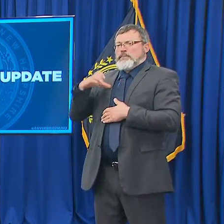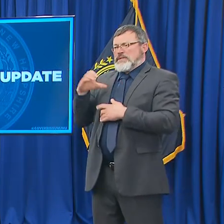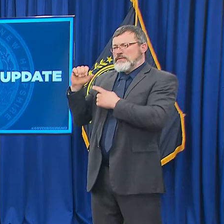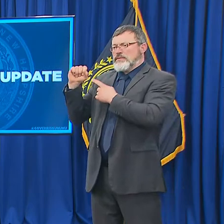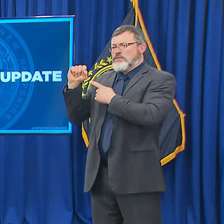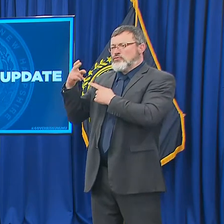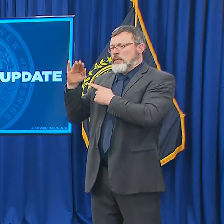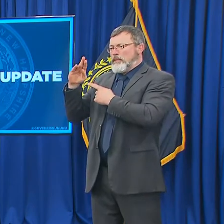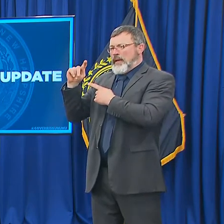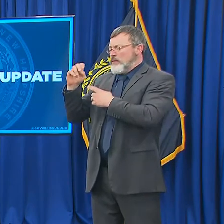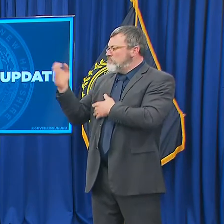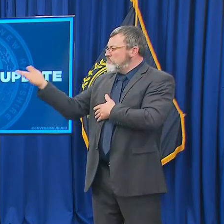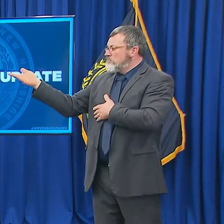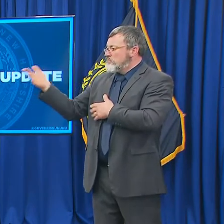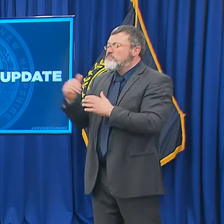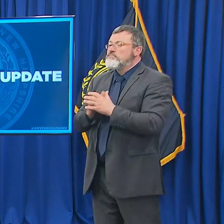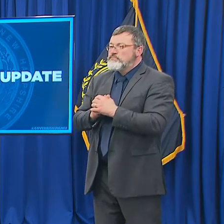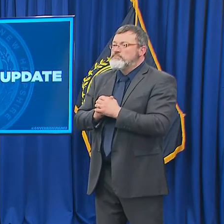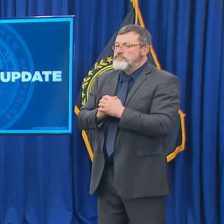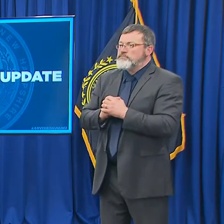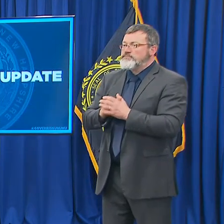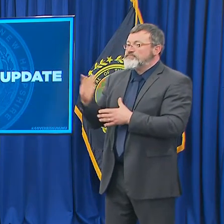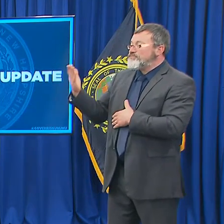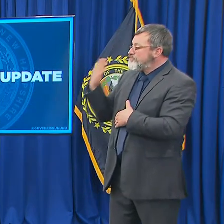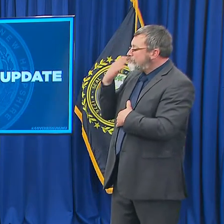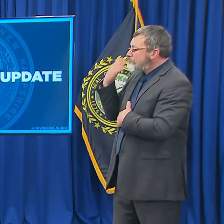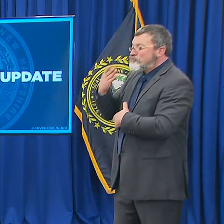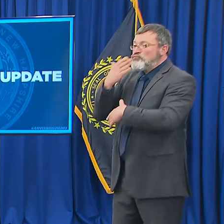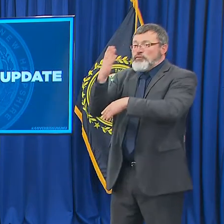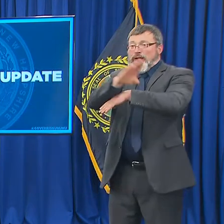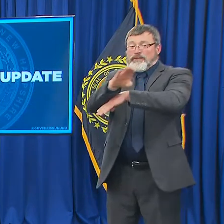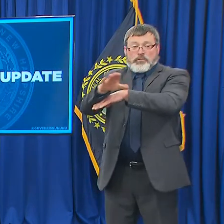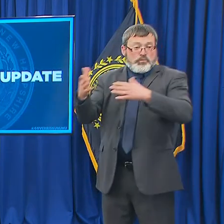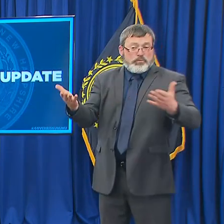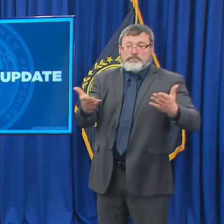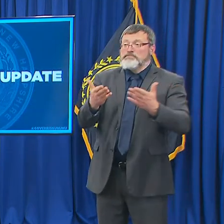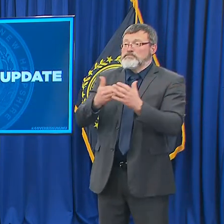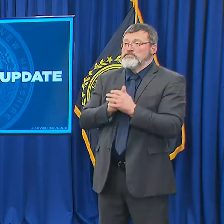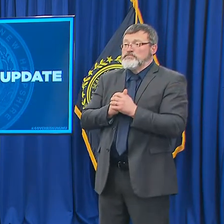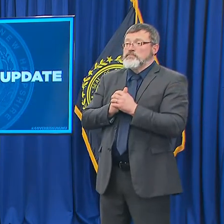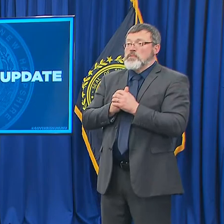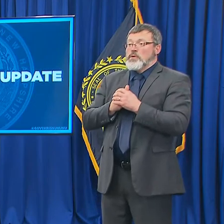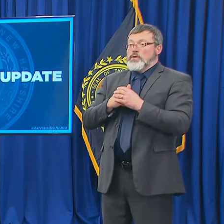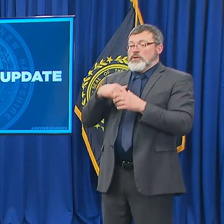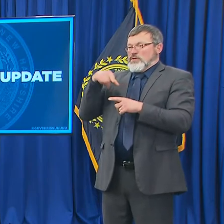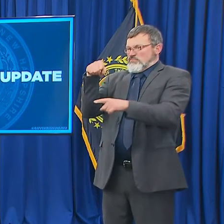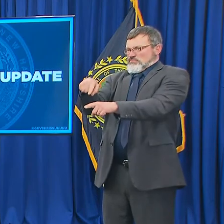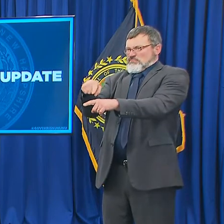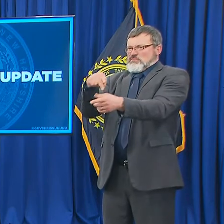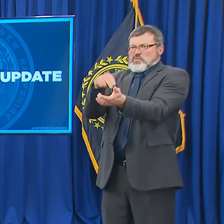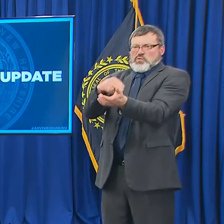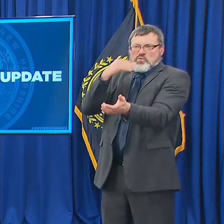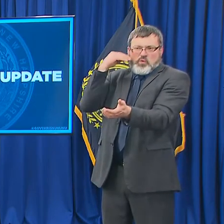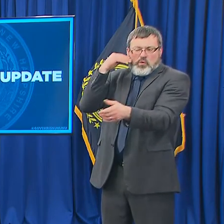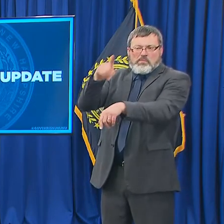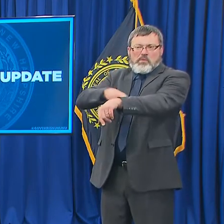we are escalating in our number of long term care breaks. And so we are announcing some additional testing protocols